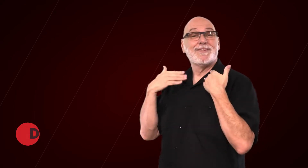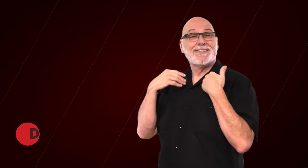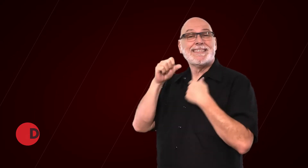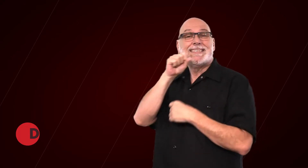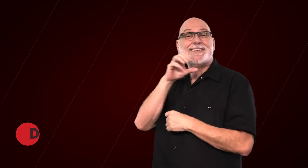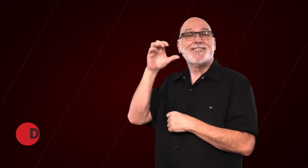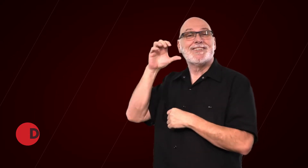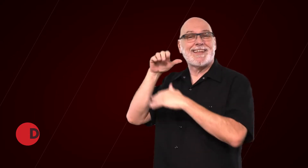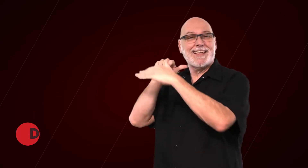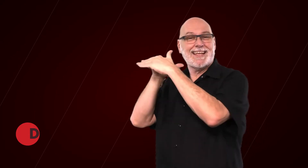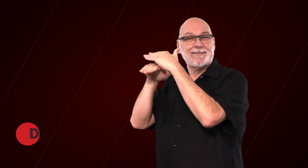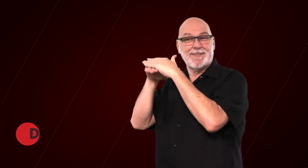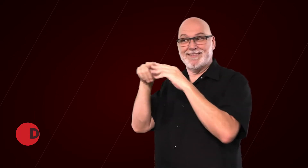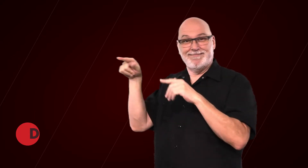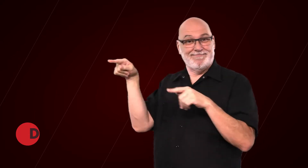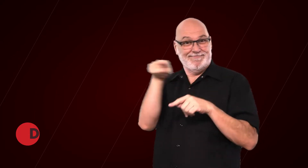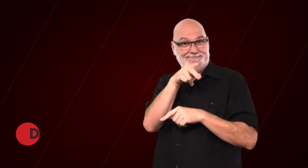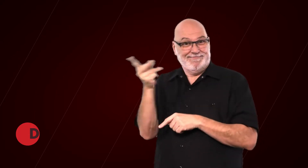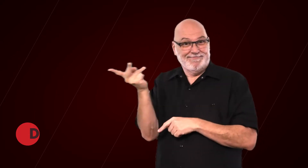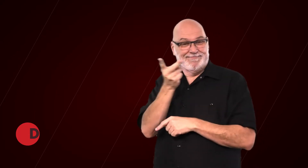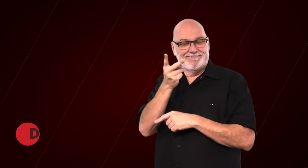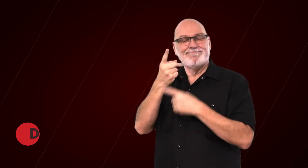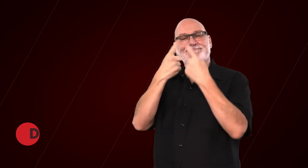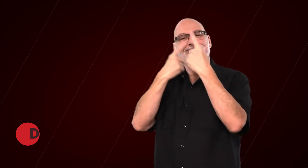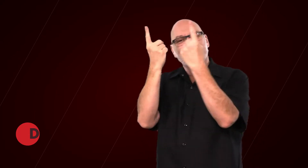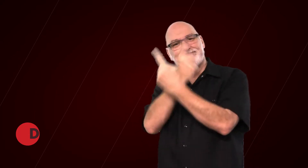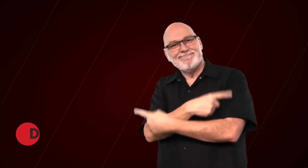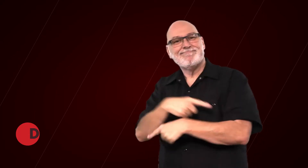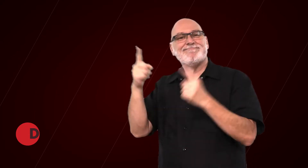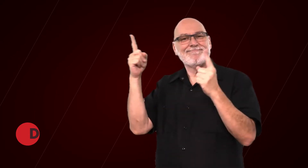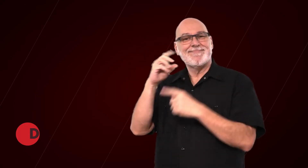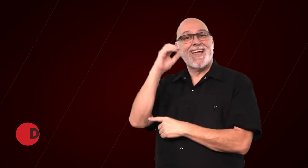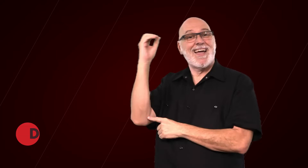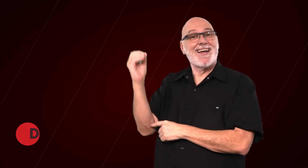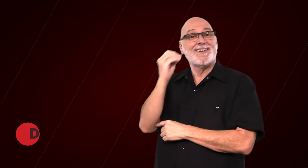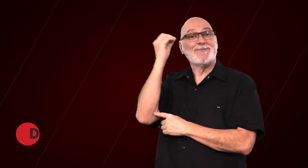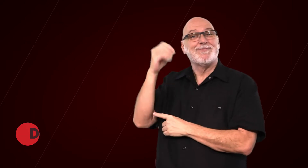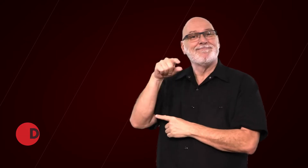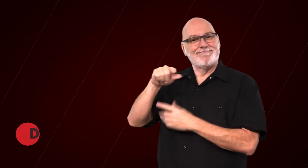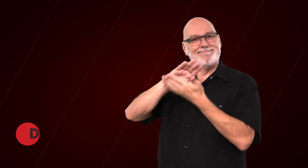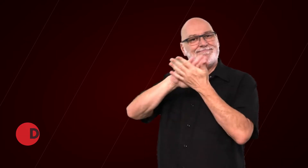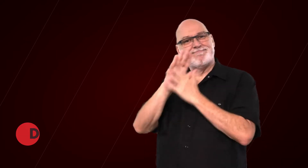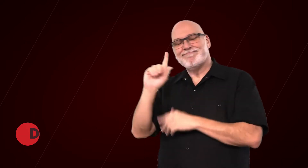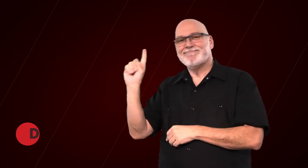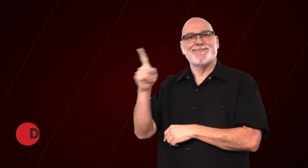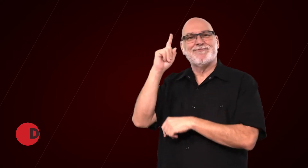Minister of Seniors and Accessibility announced that Ontario would become